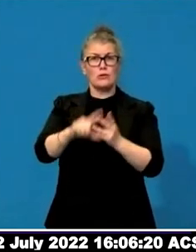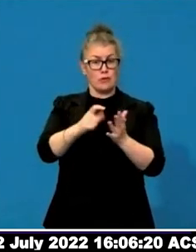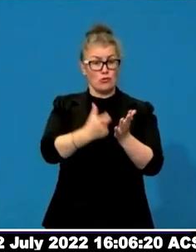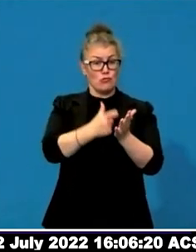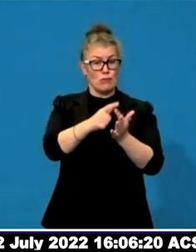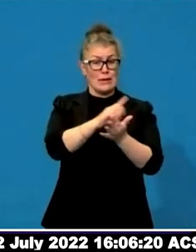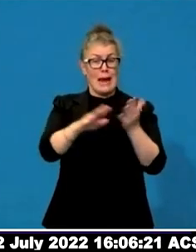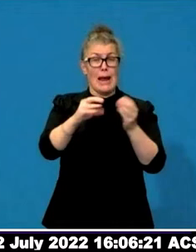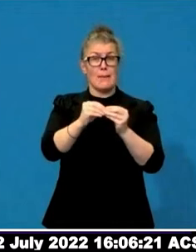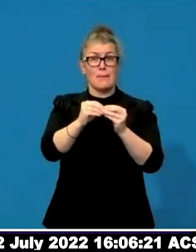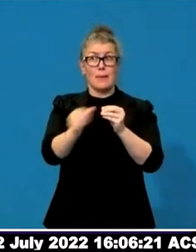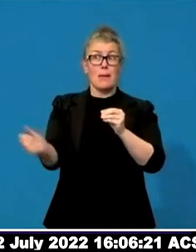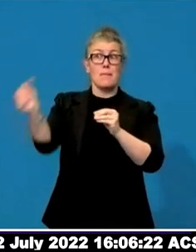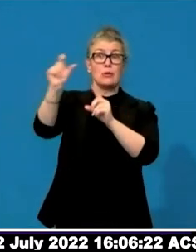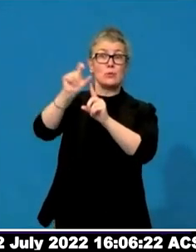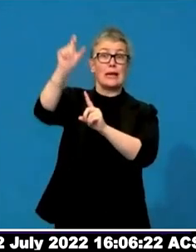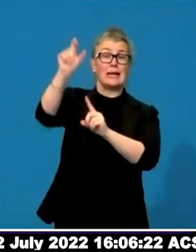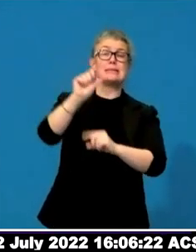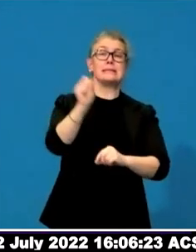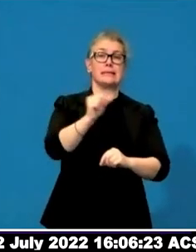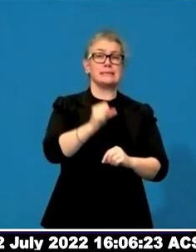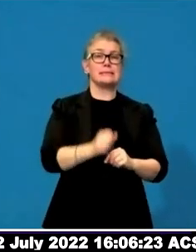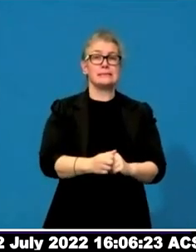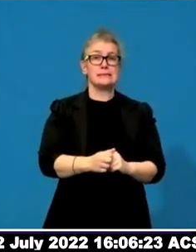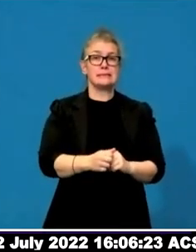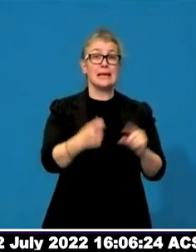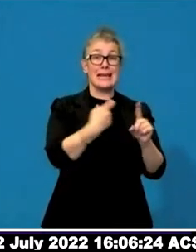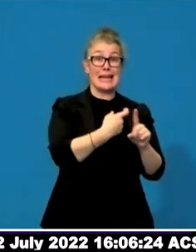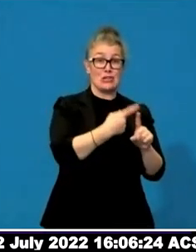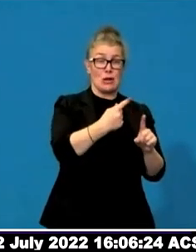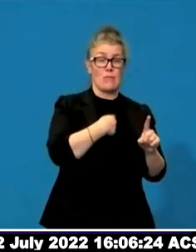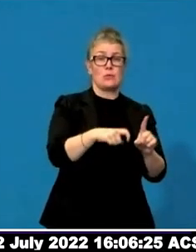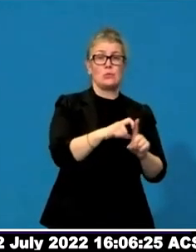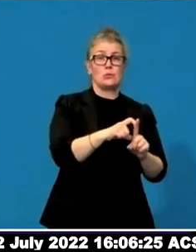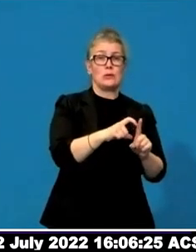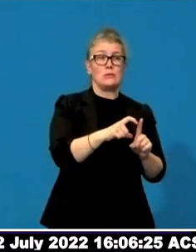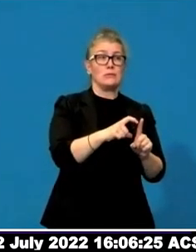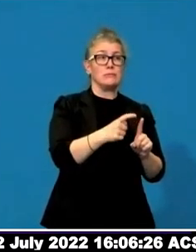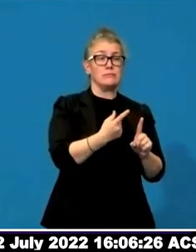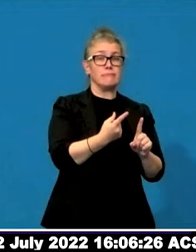Kernisha came down October to be with me, because I couldn't take it, yeah.